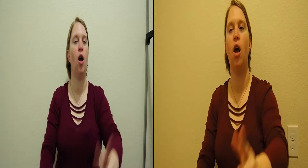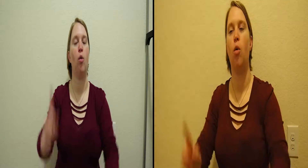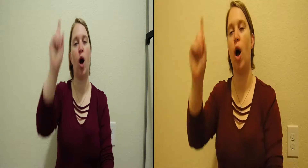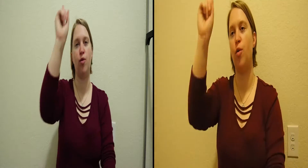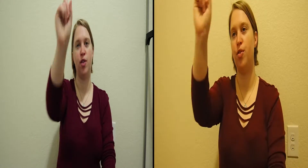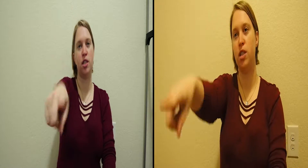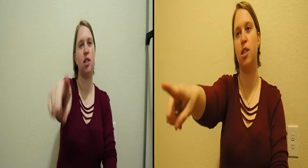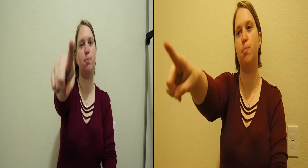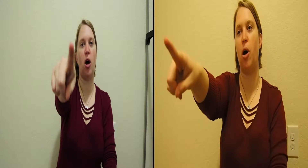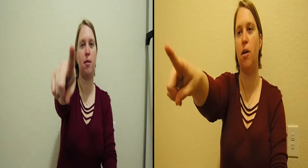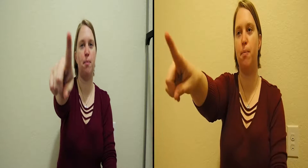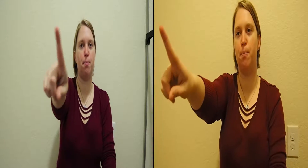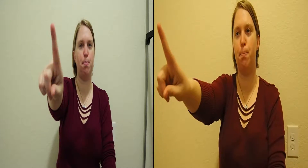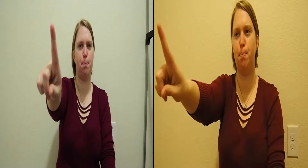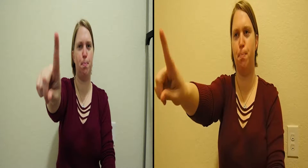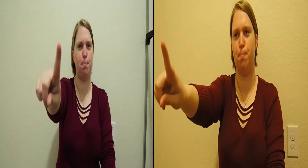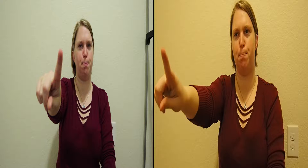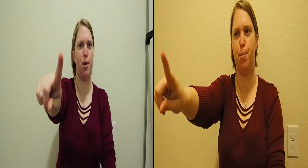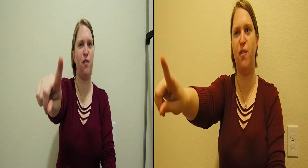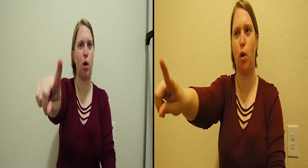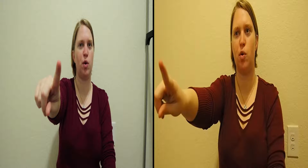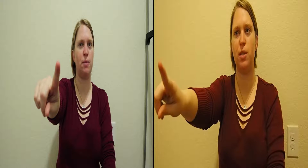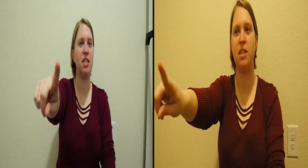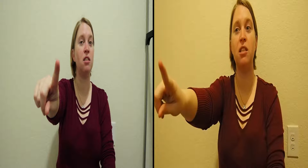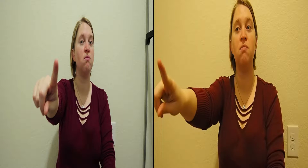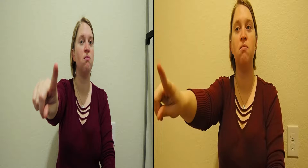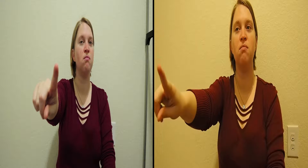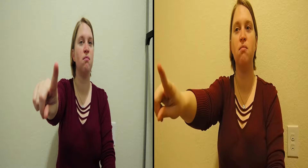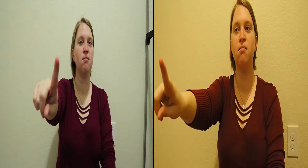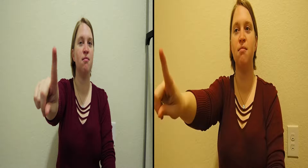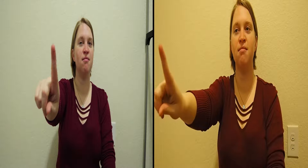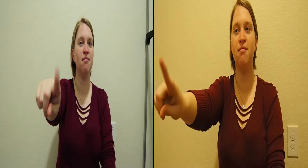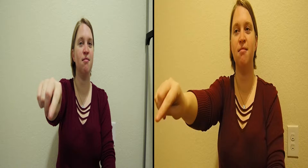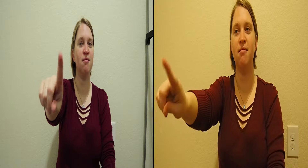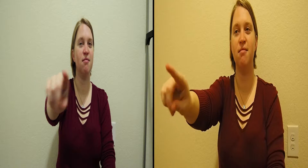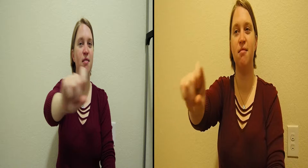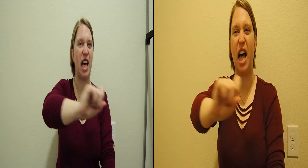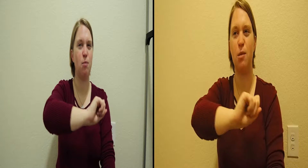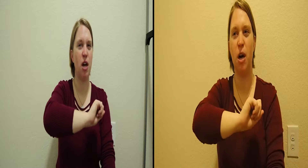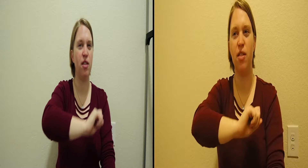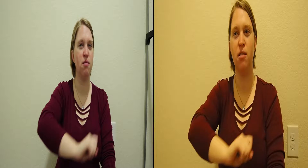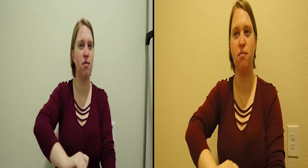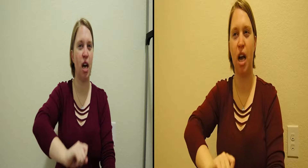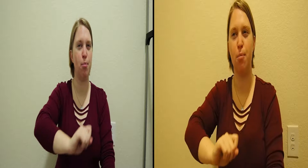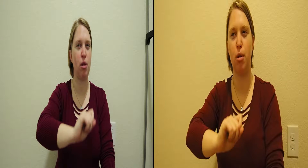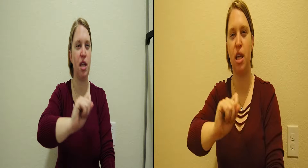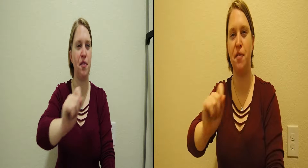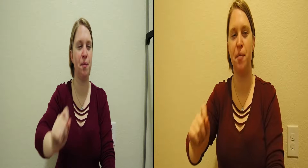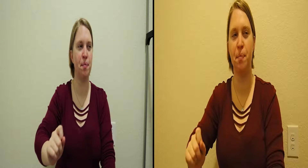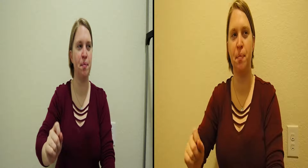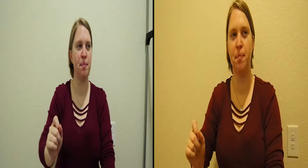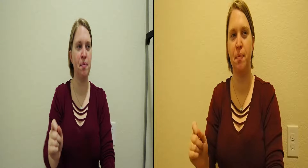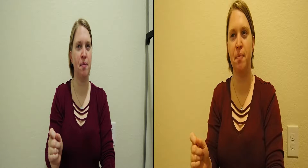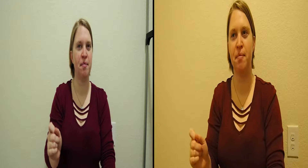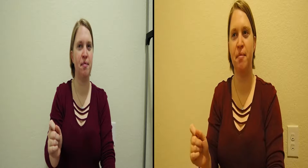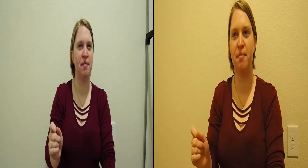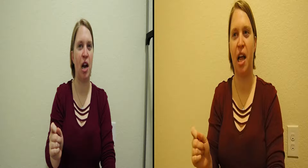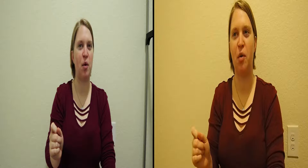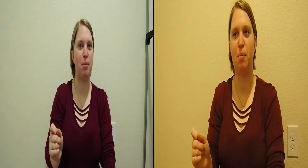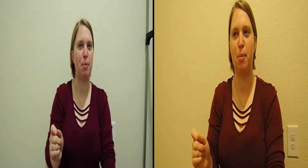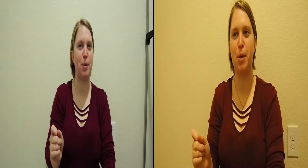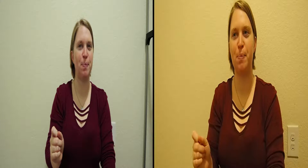while this is bought before Christmas, last month, I believe, I don't remember